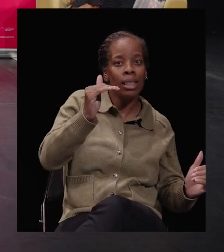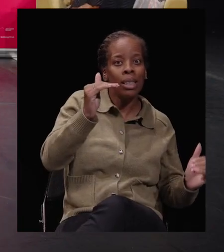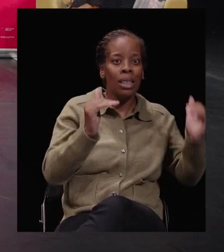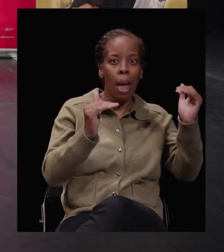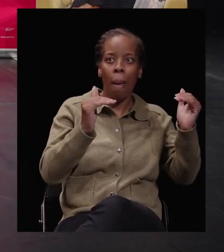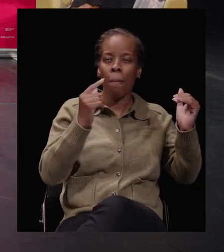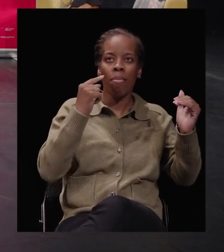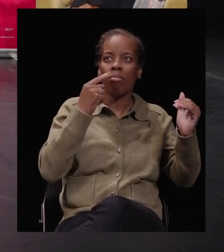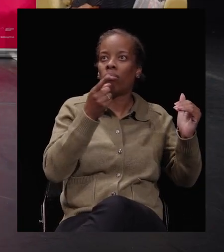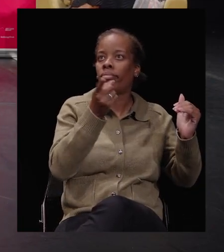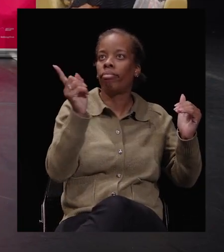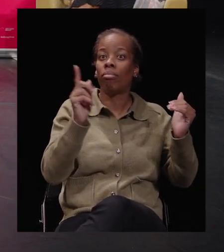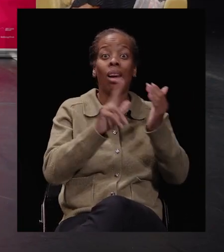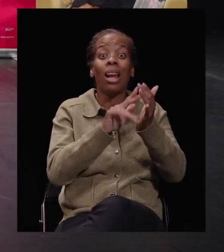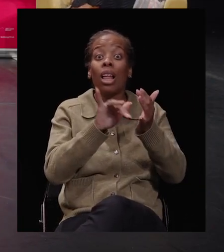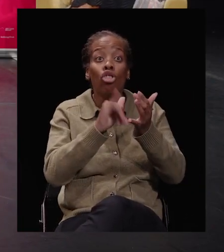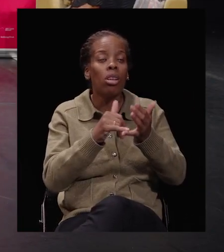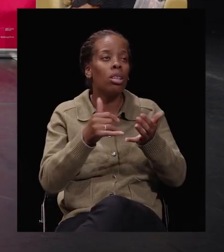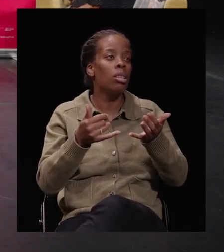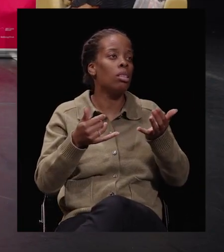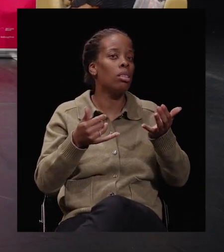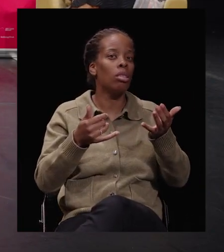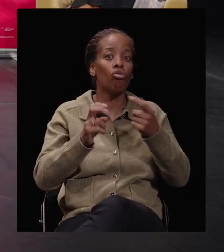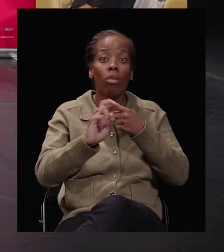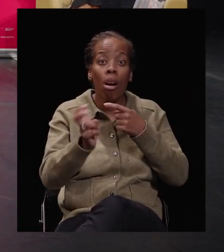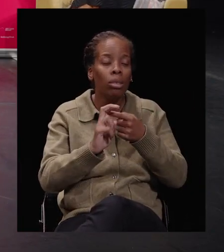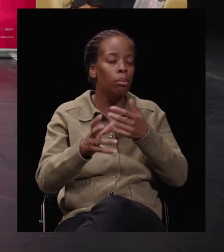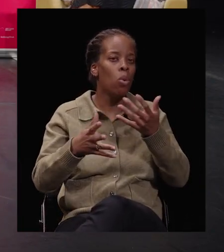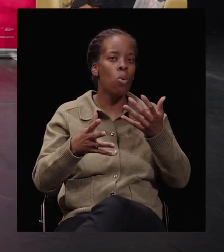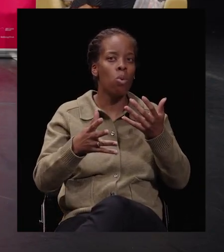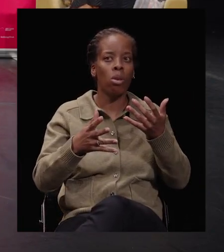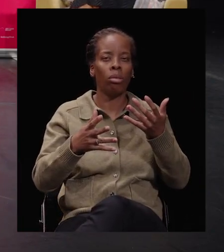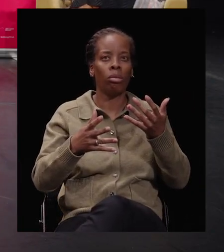in the same way you see the NHS, in the same way you see transport, and you know, be a testament